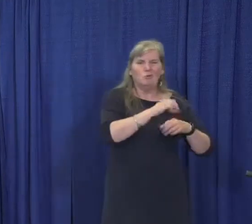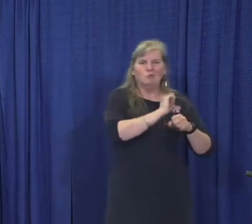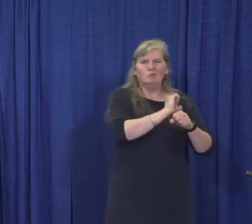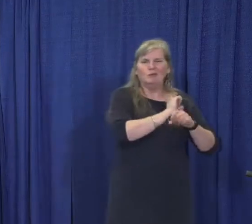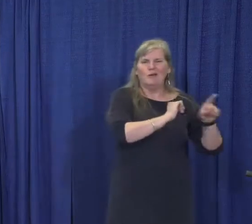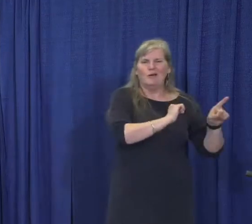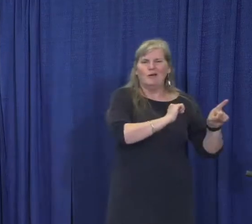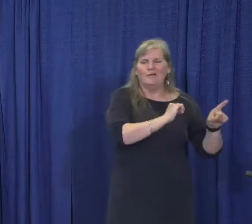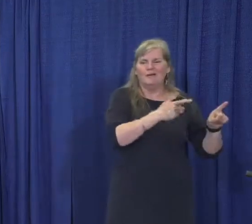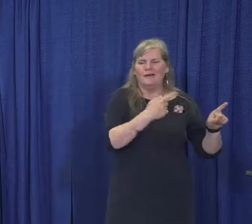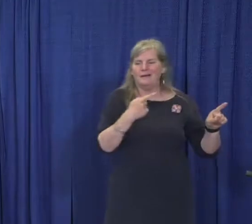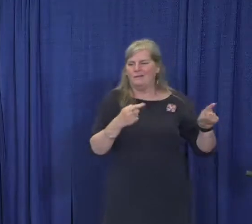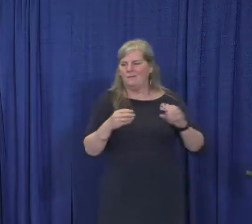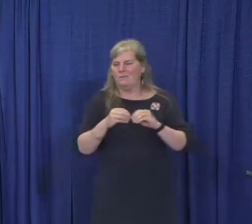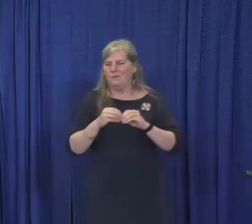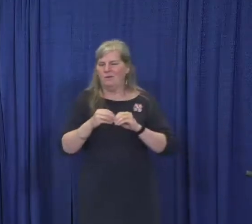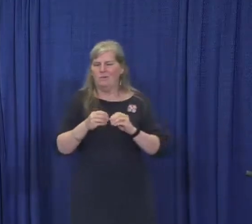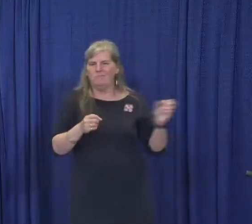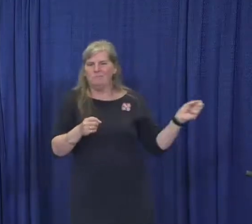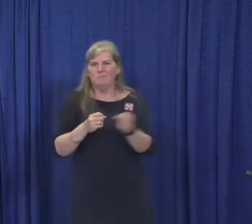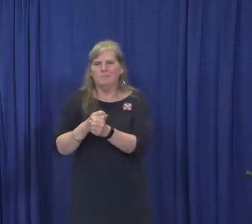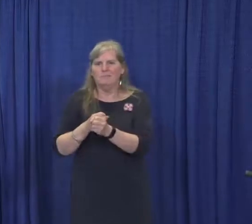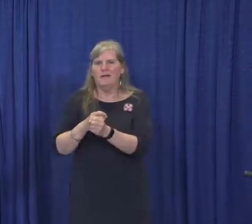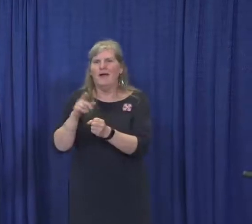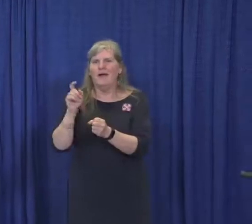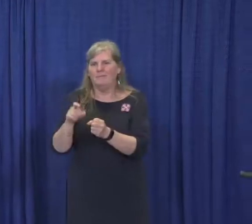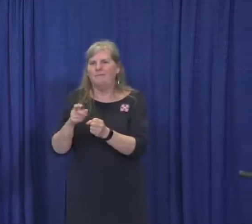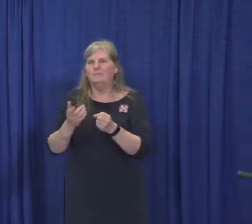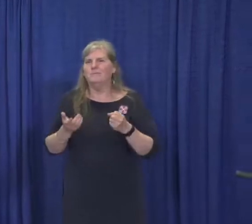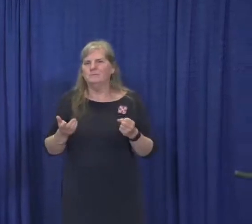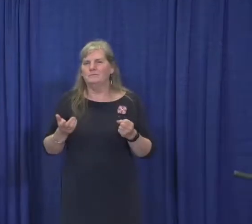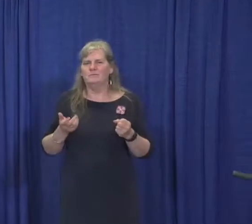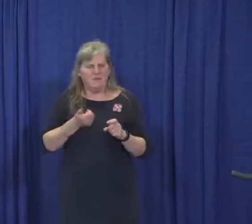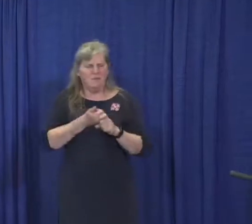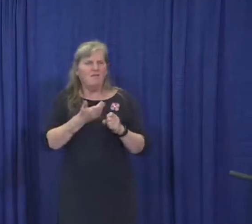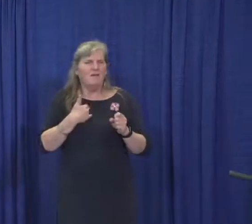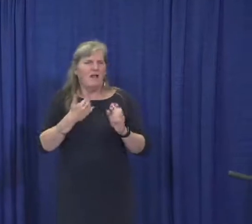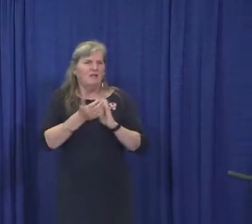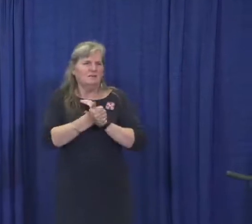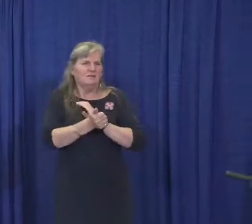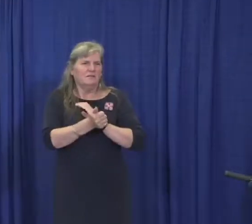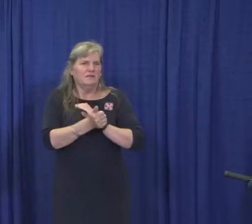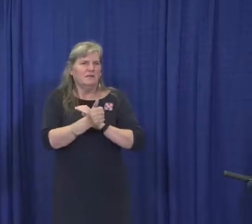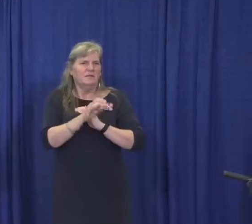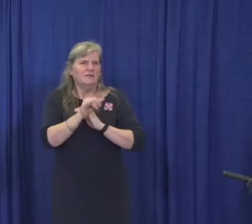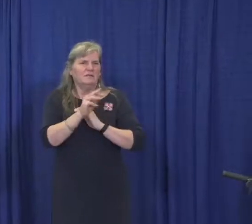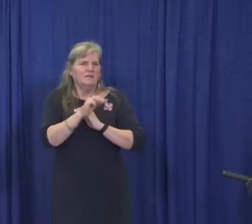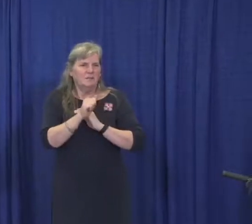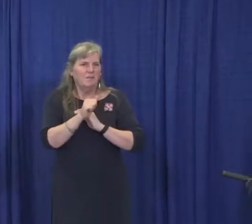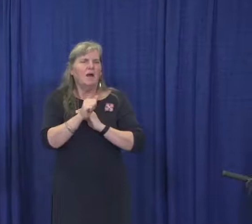We are seeing an understanding of how we will make sure these folks who can't enforce these